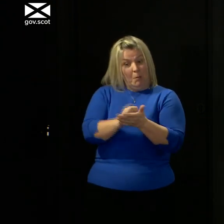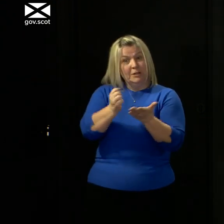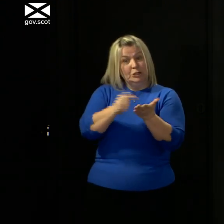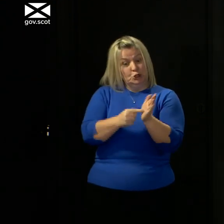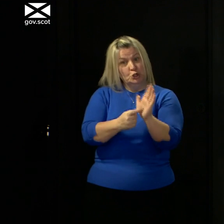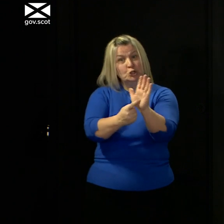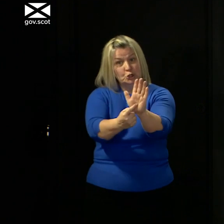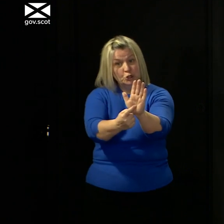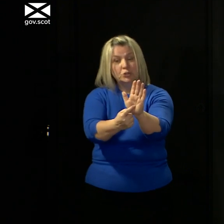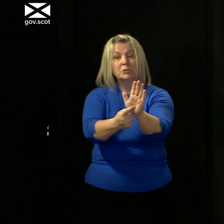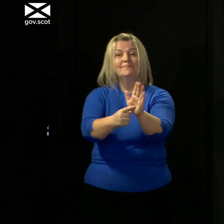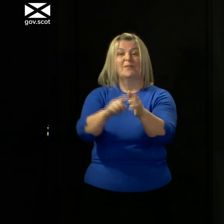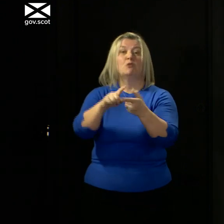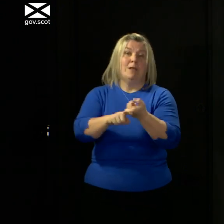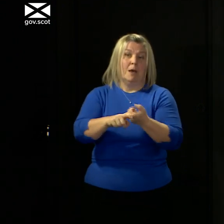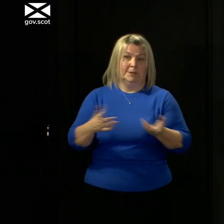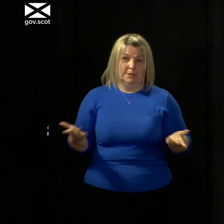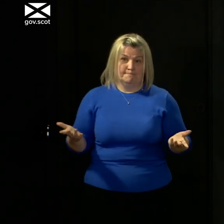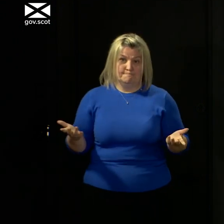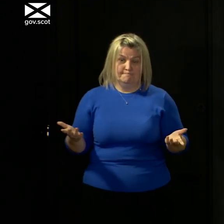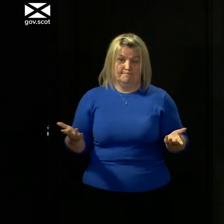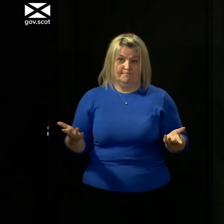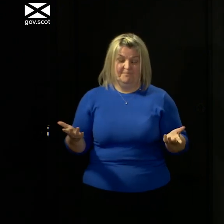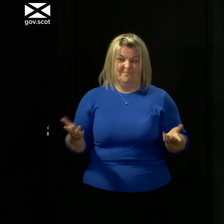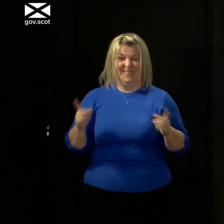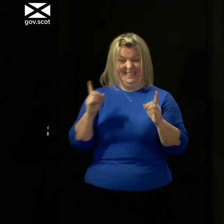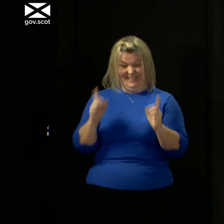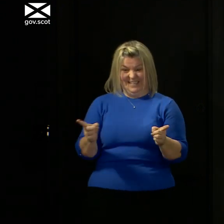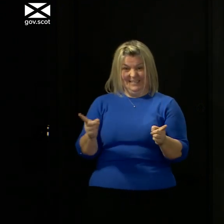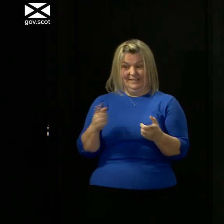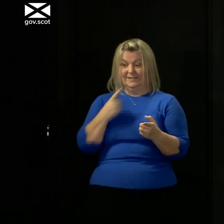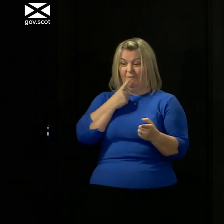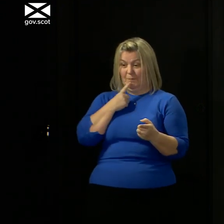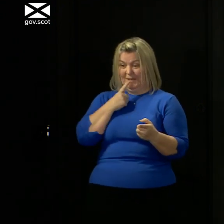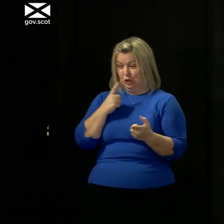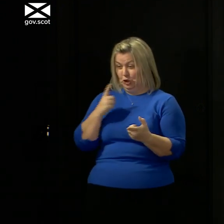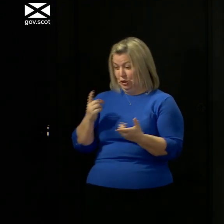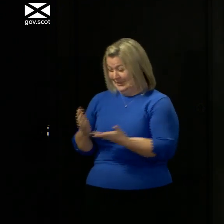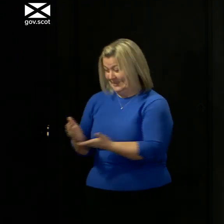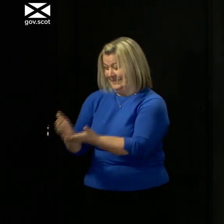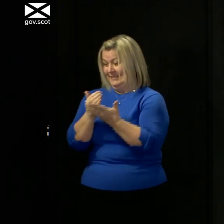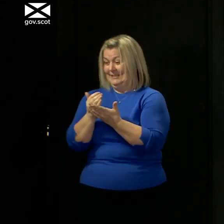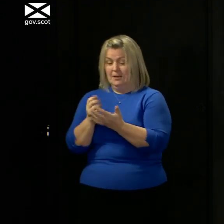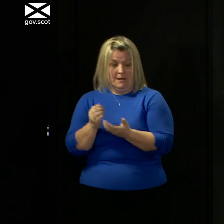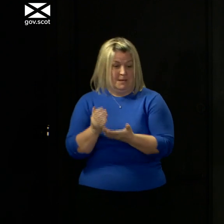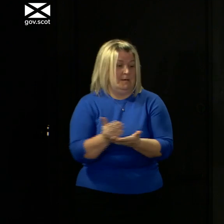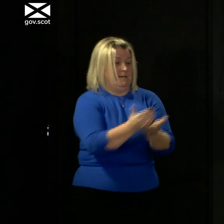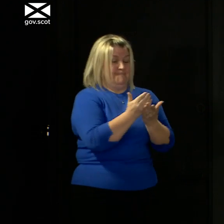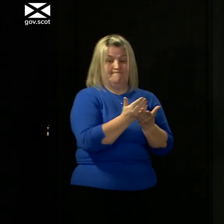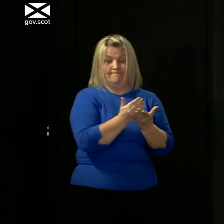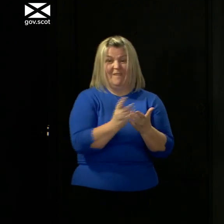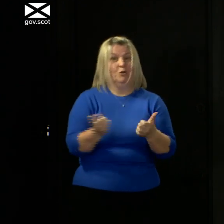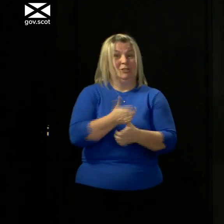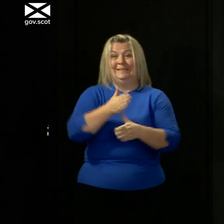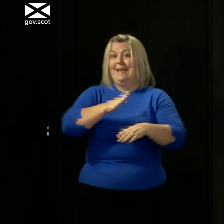information that we've not gathered before so we've got to make sure the systems of gathering it and the quality of the information we get is accurate so